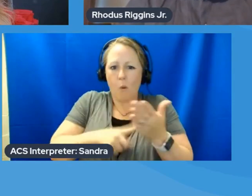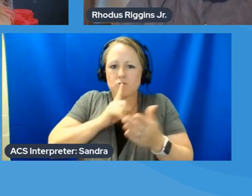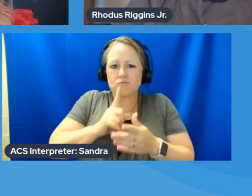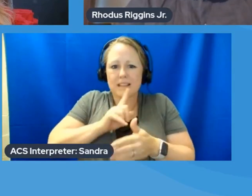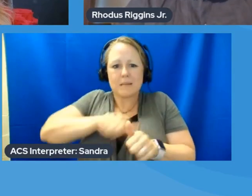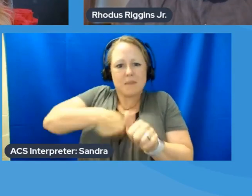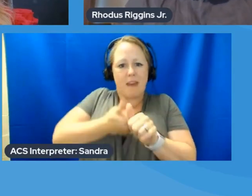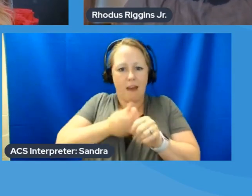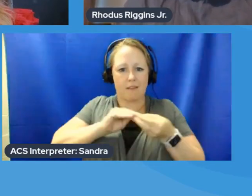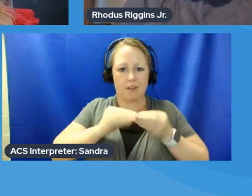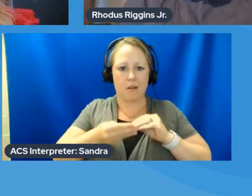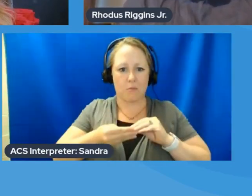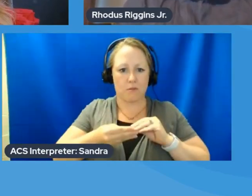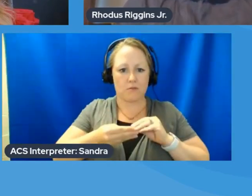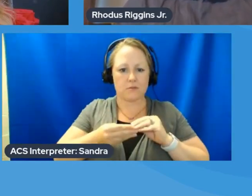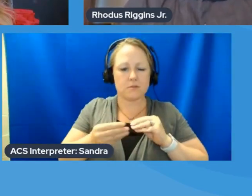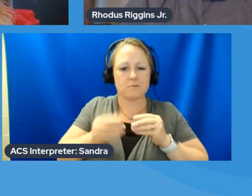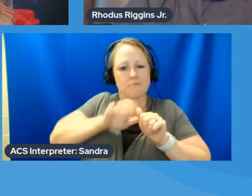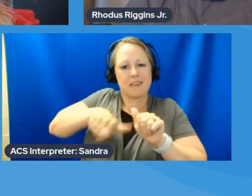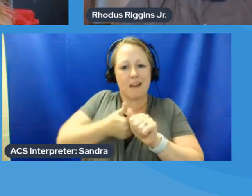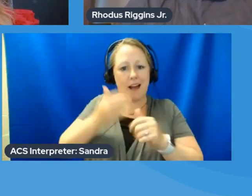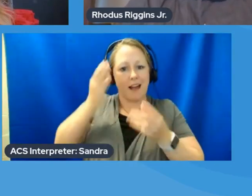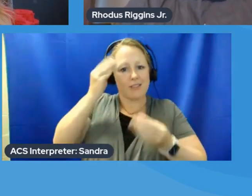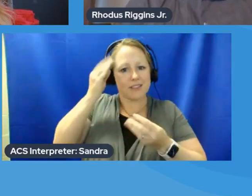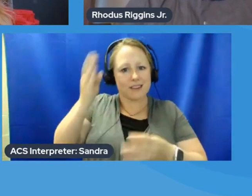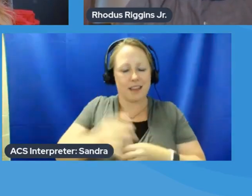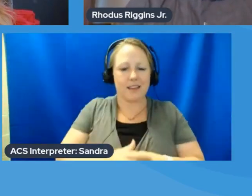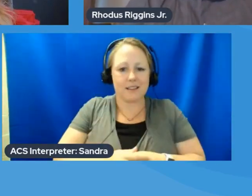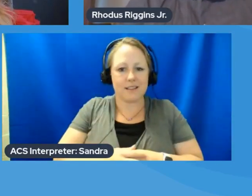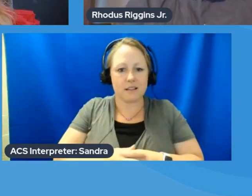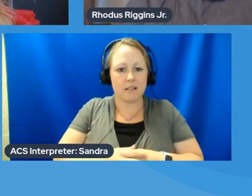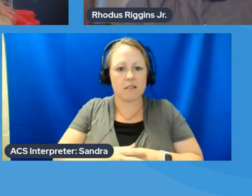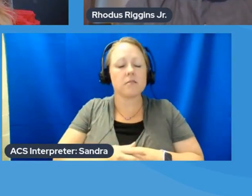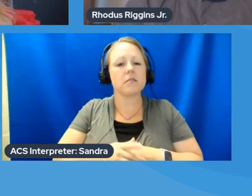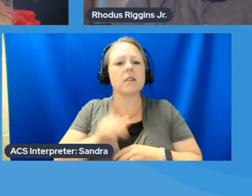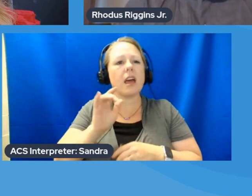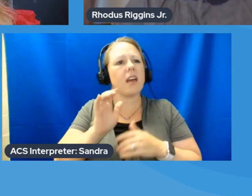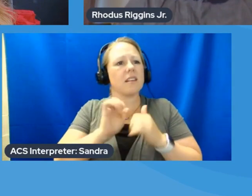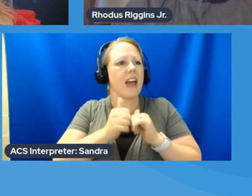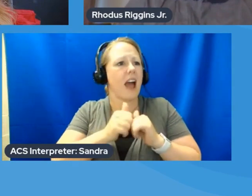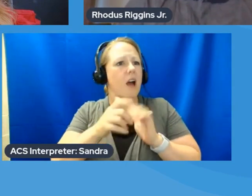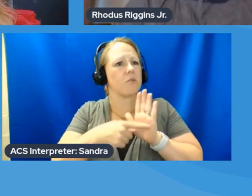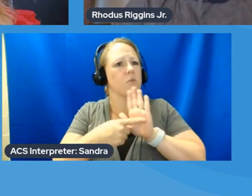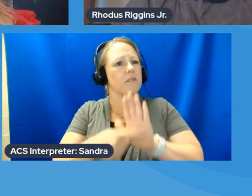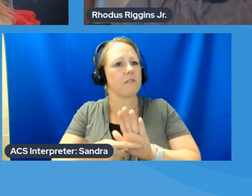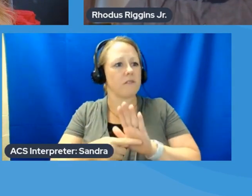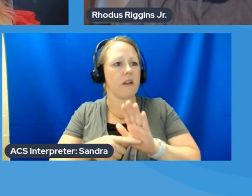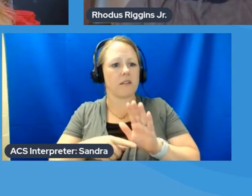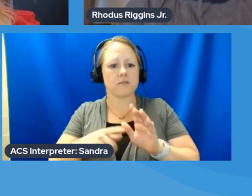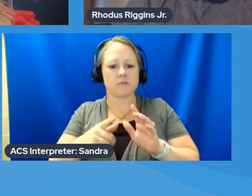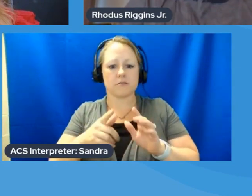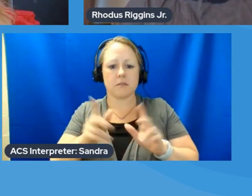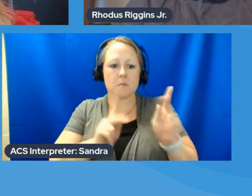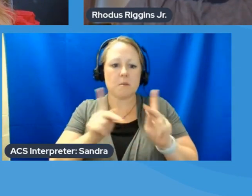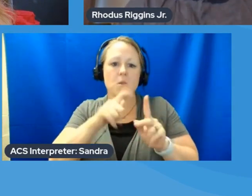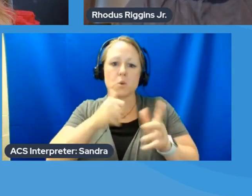of individuals who are engaging with us and in our systems on a day-to-day basis?